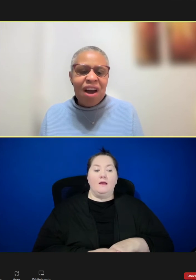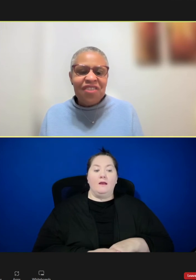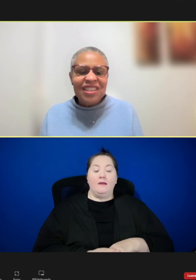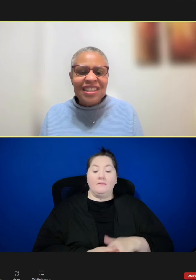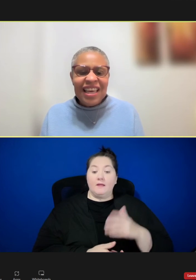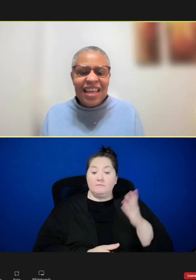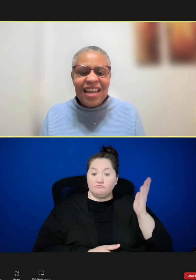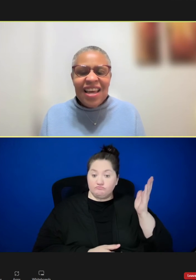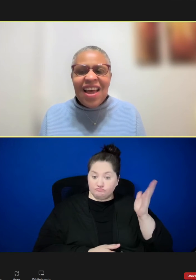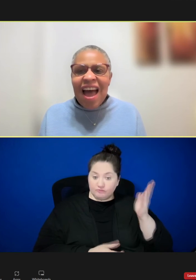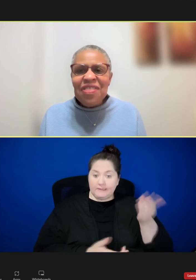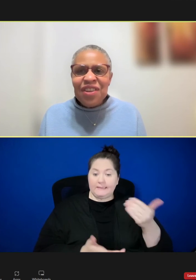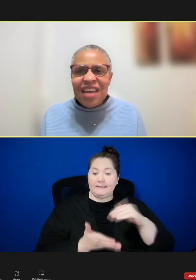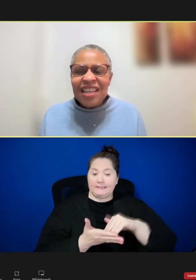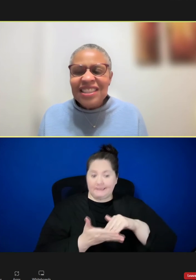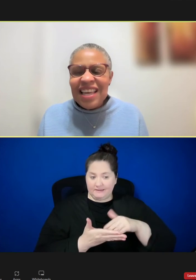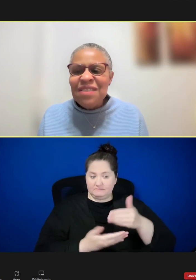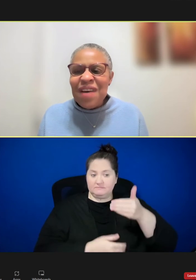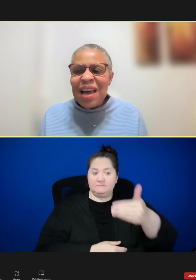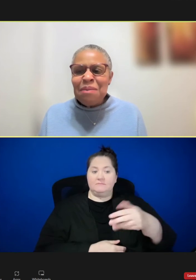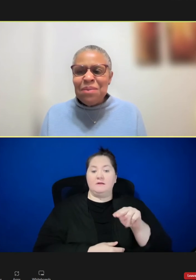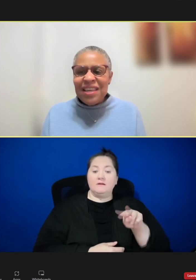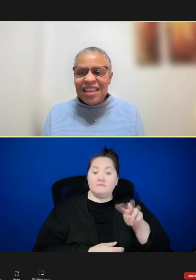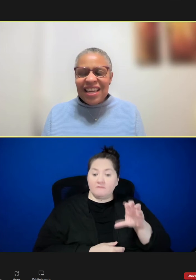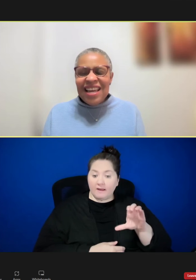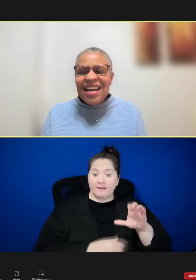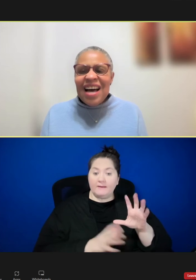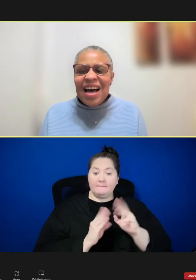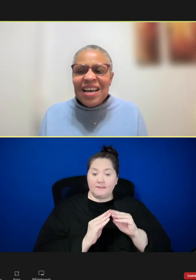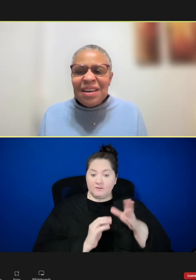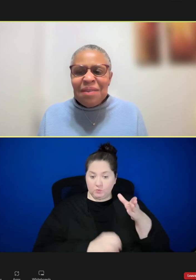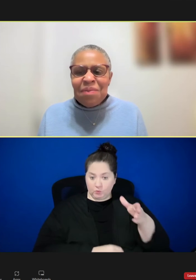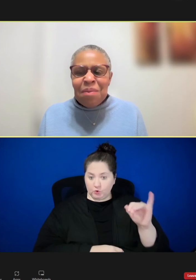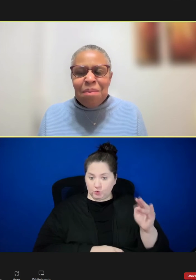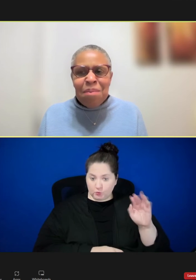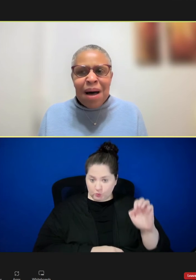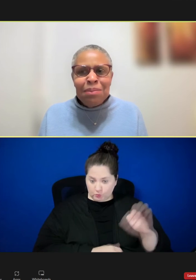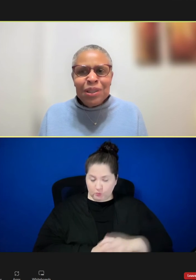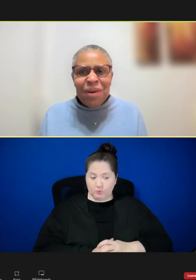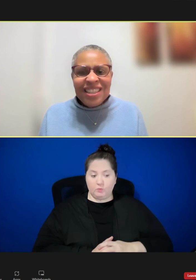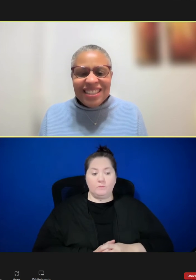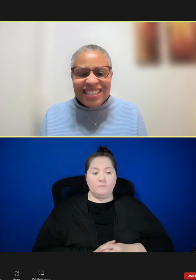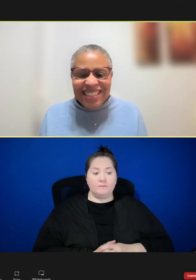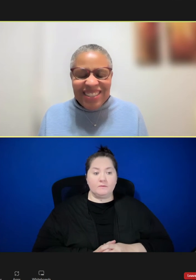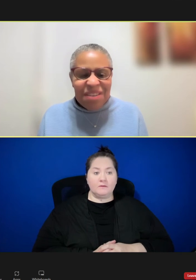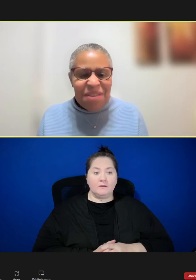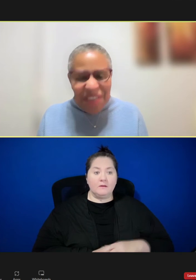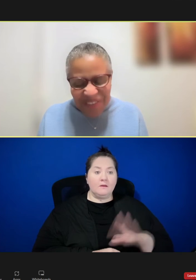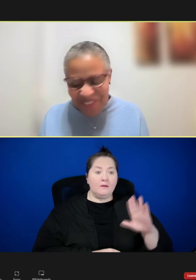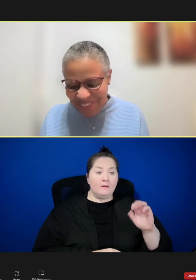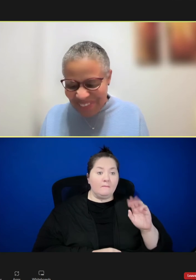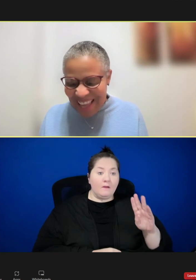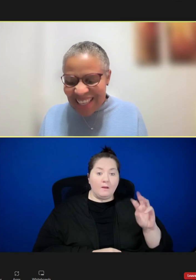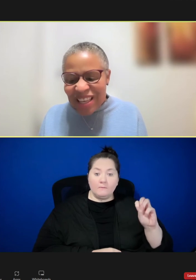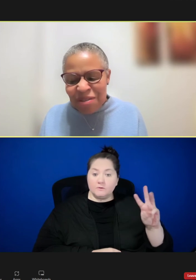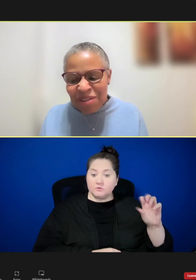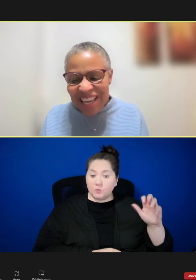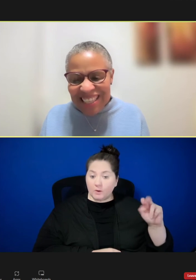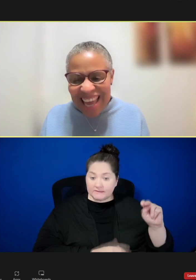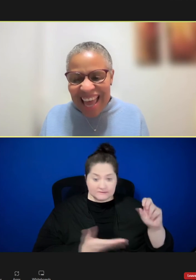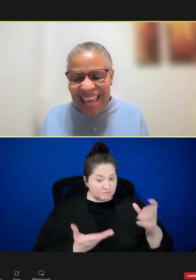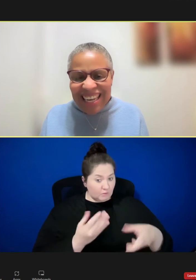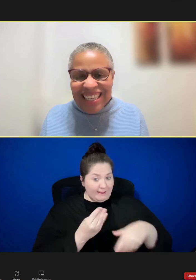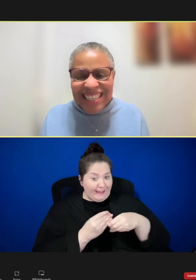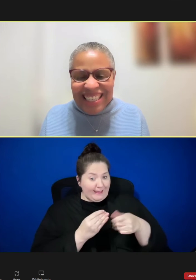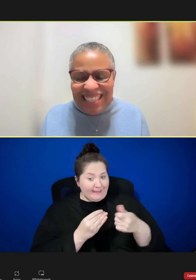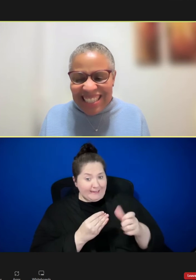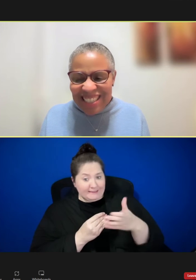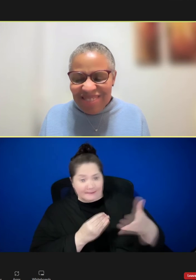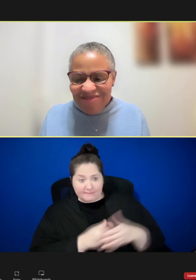progress again at the next NVAC meeting. Bob Swanson, anything you would like to add?